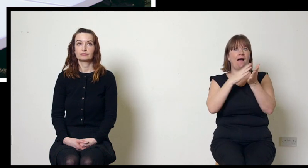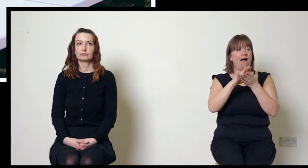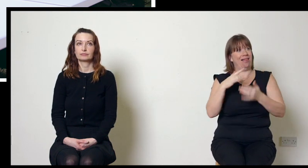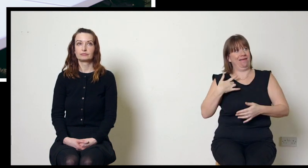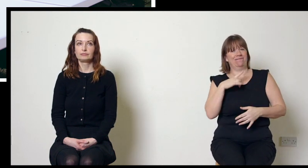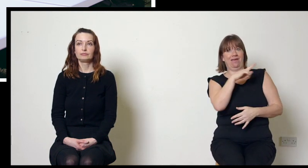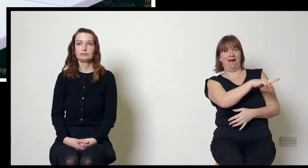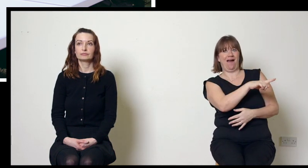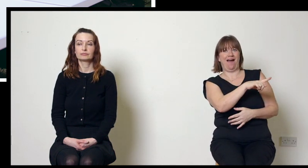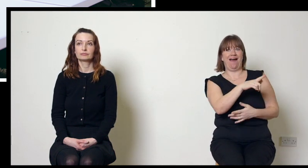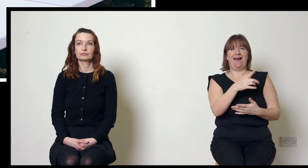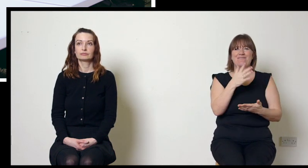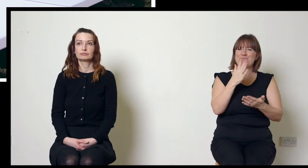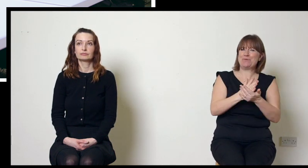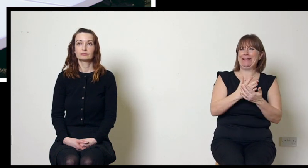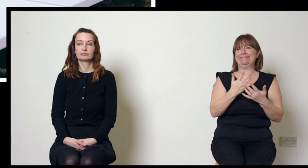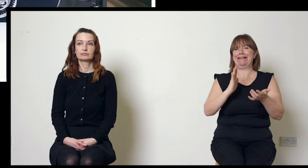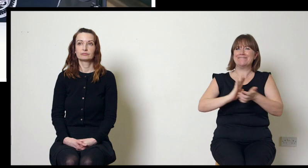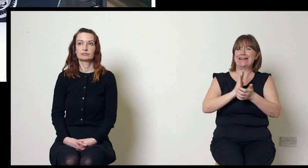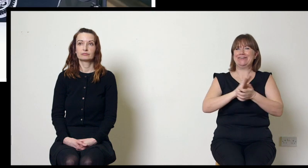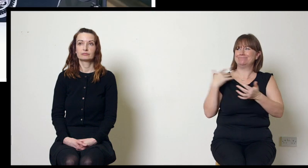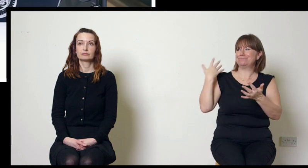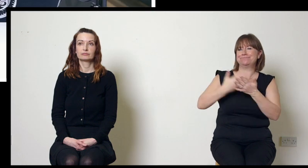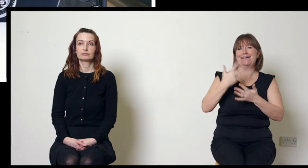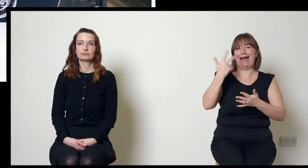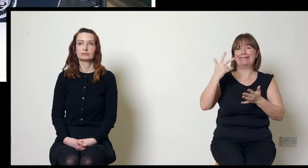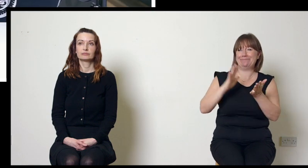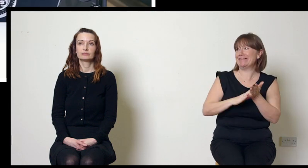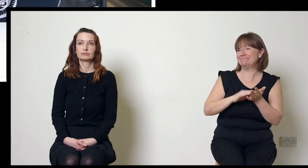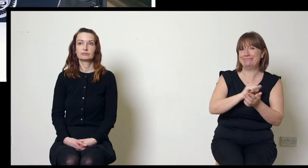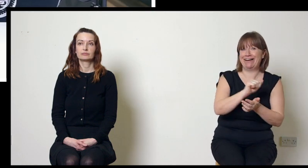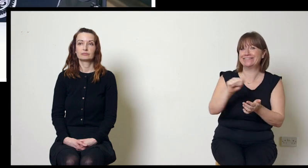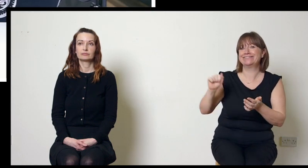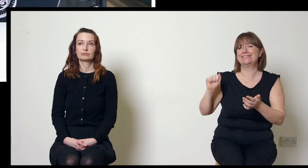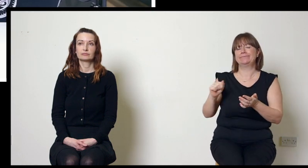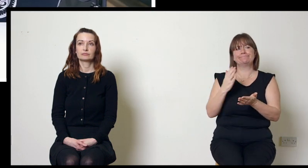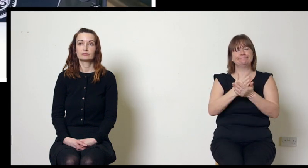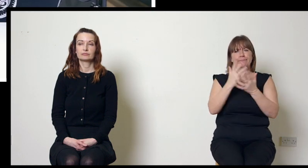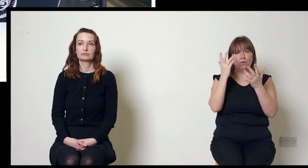Had some brilliant adventures with Hannah over the last 18 months. But she was very concerned about flashing